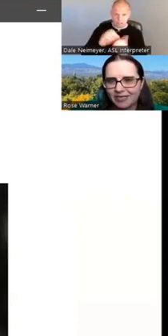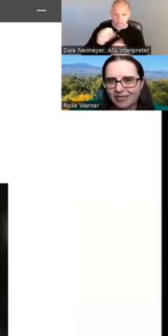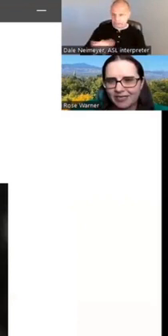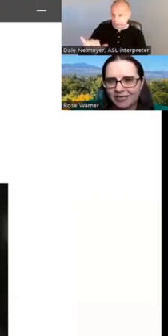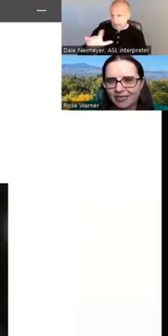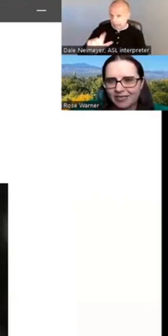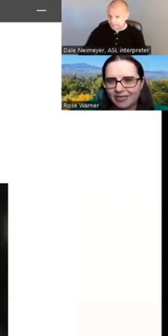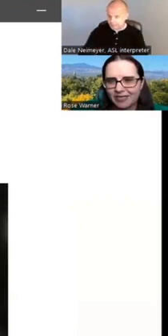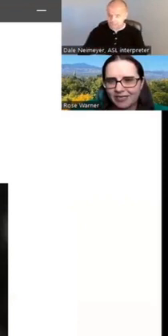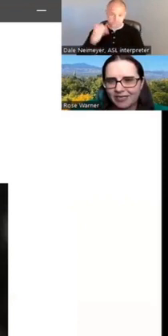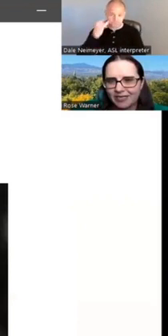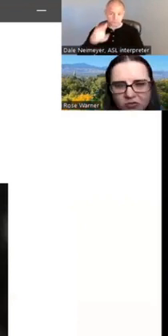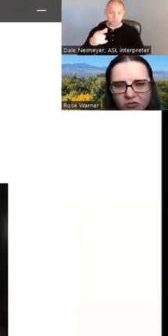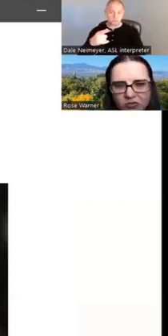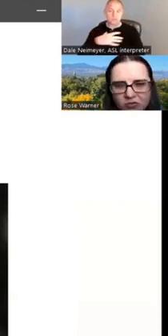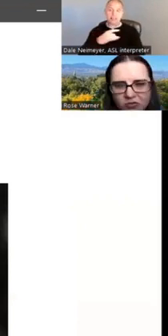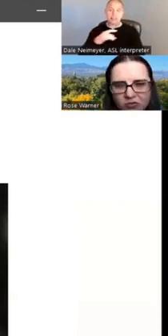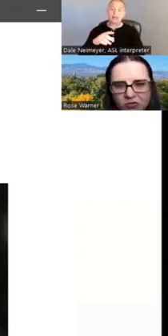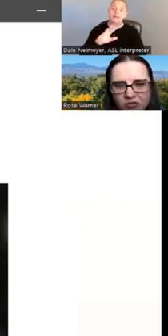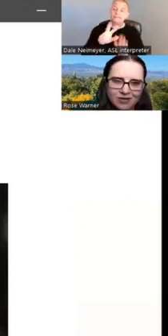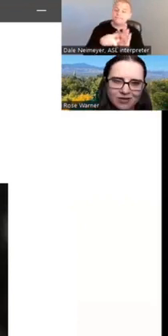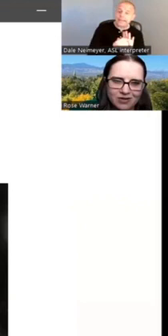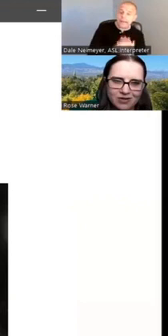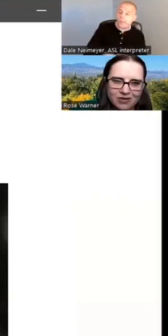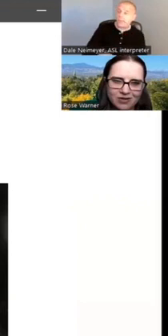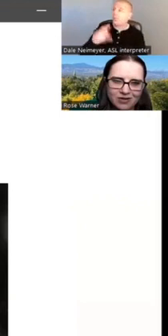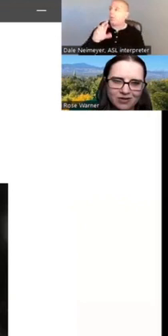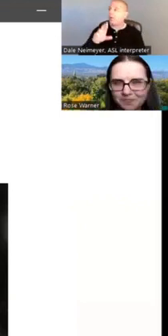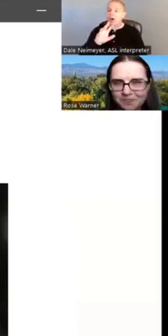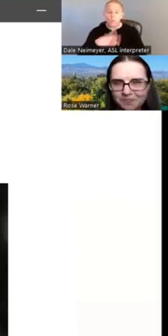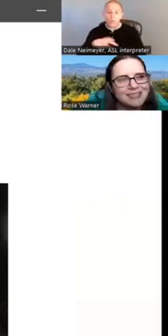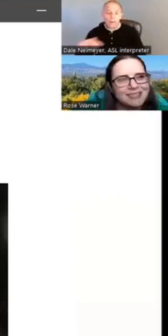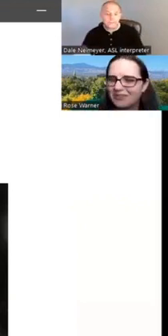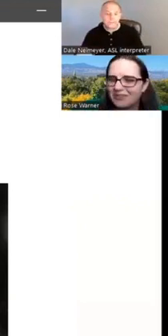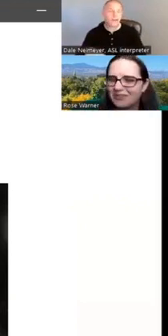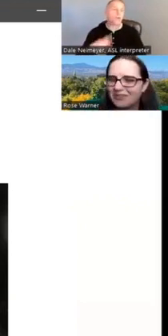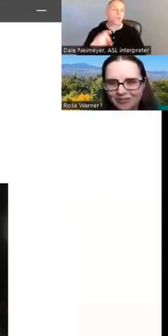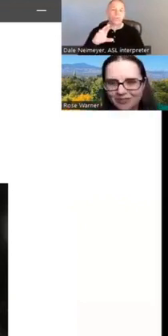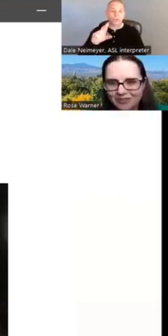If you like learning from videos or from a web site or tool, it is all there for you.